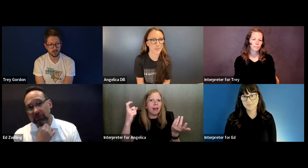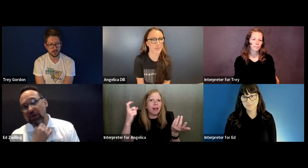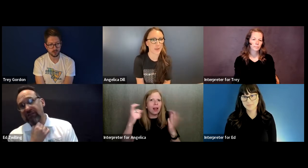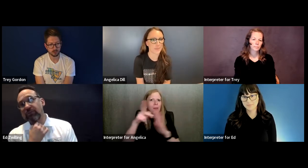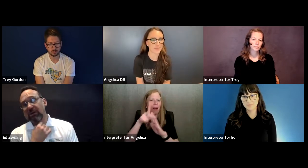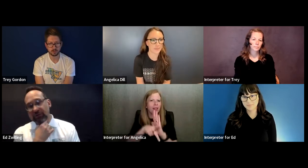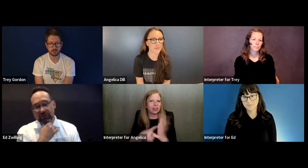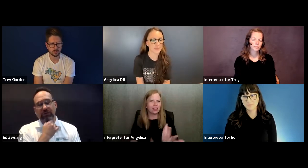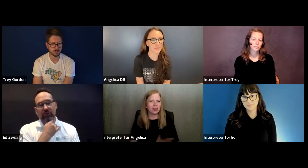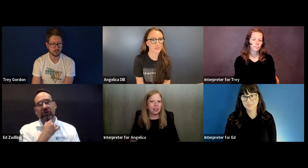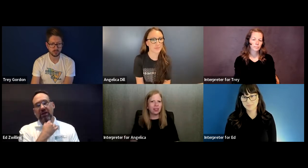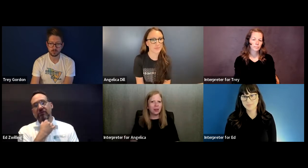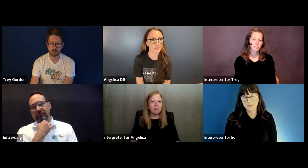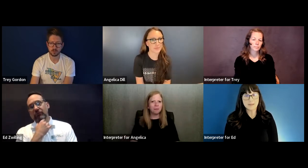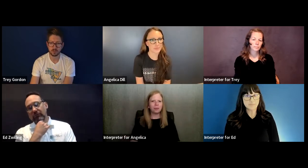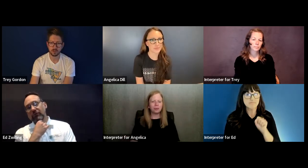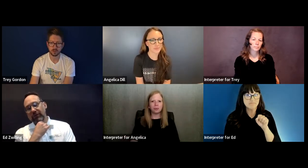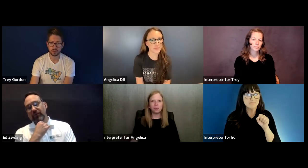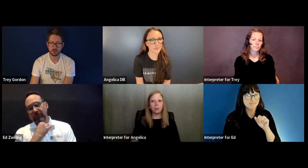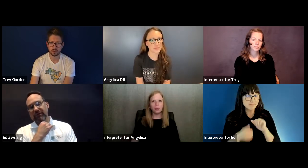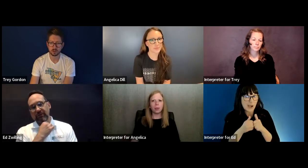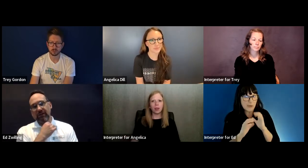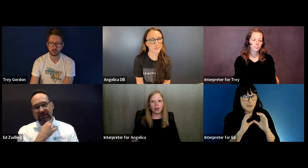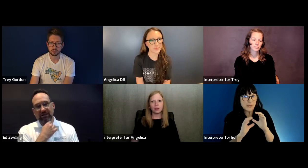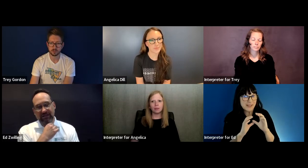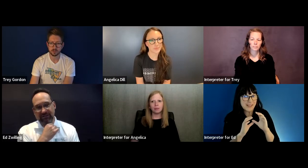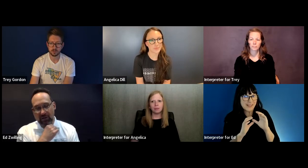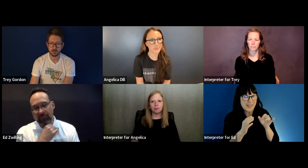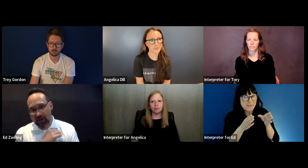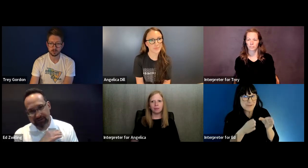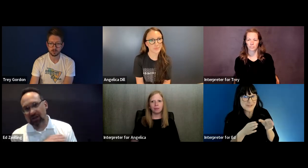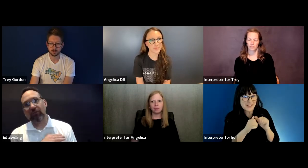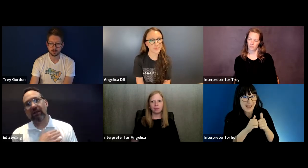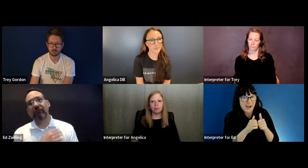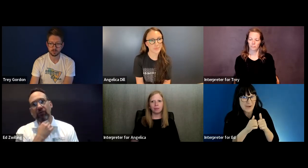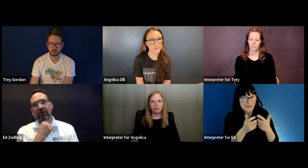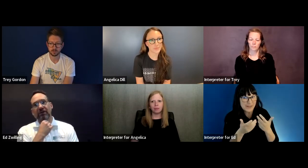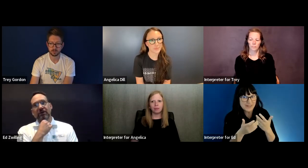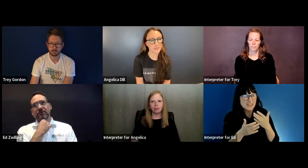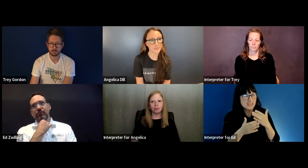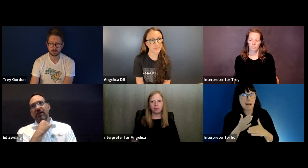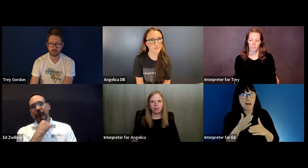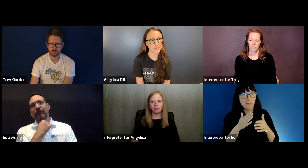you have to be able to communicate with the person at some on some level to be able to